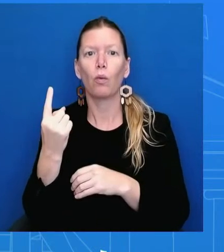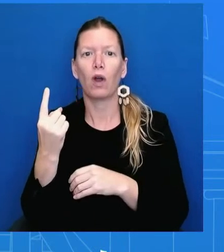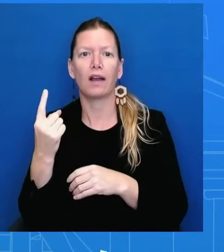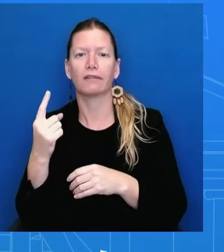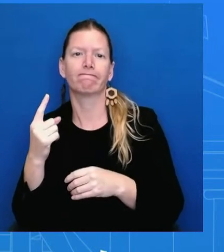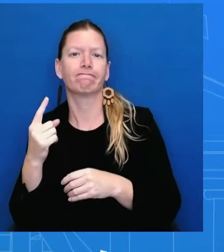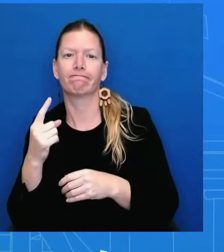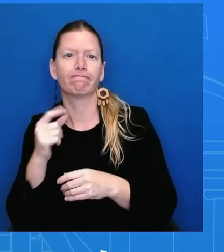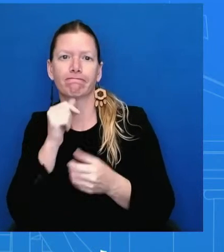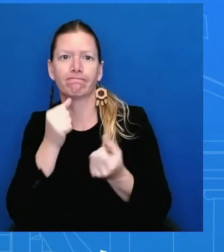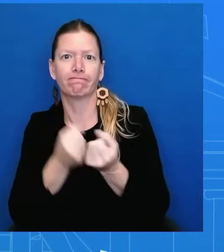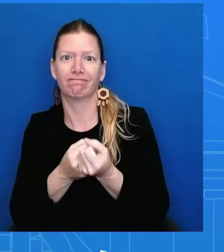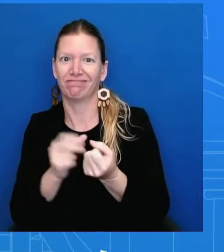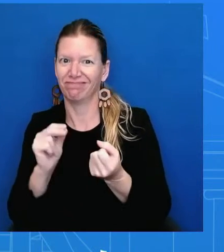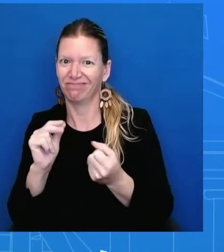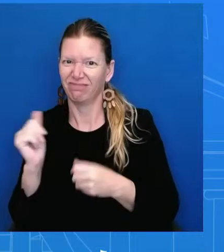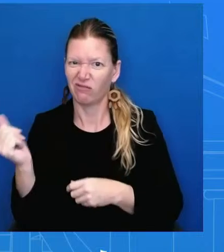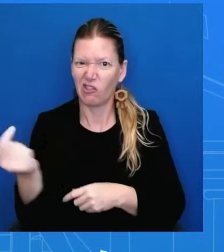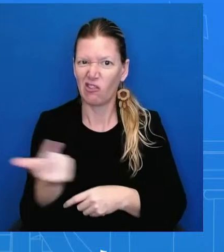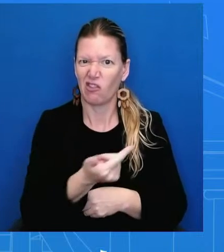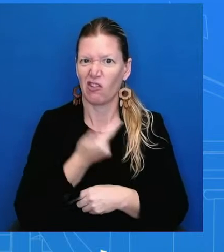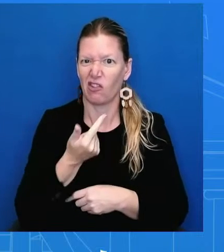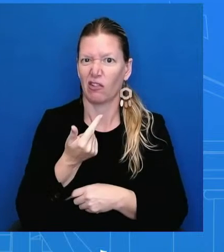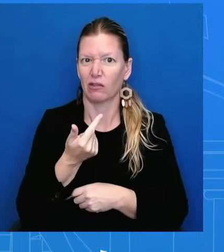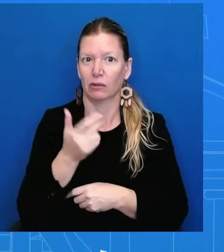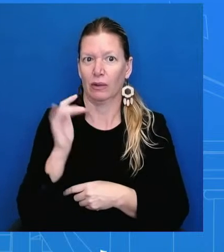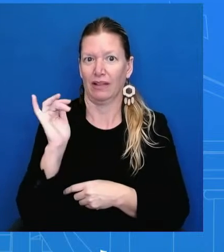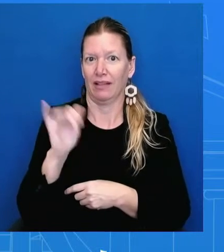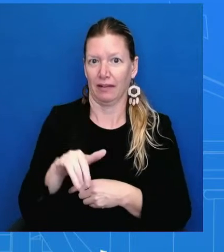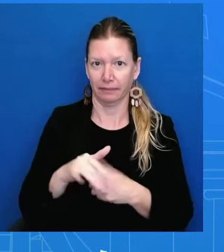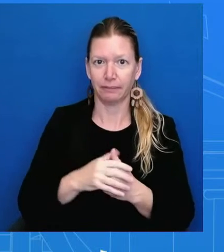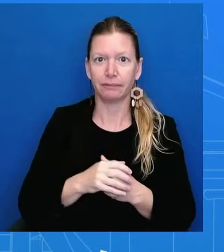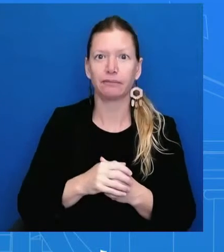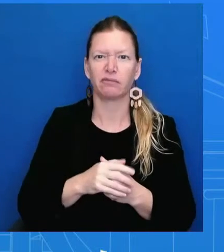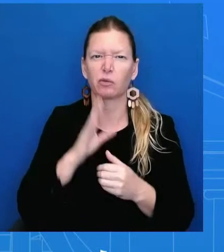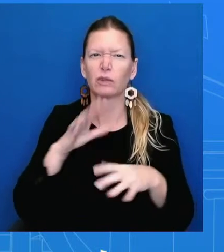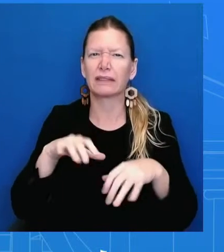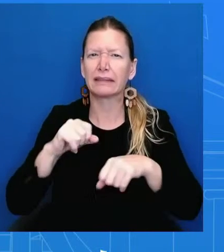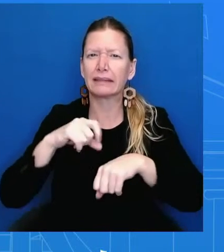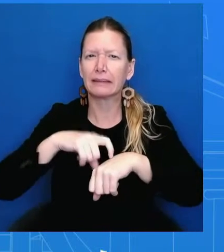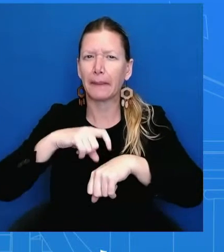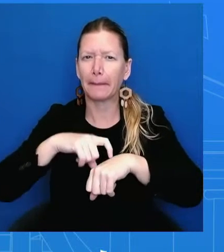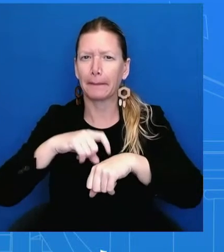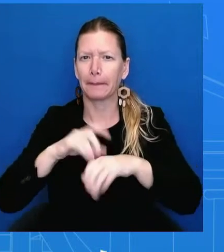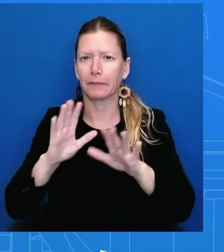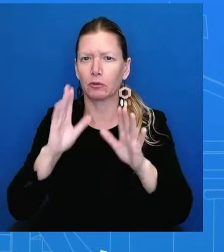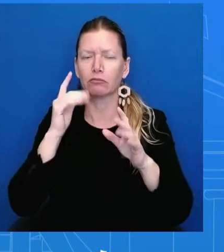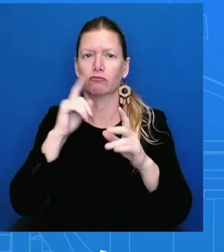The last thing I'd say is -- back to the bilateral security agreement that the president signed with President Zelenskyy